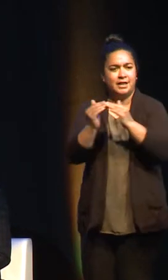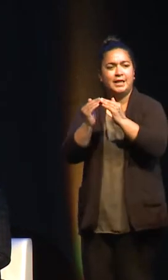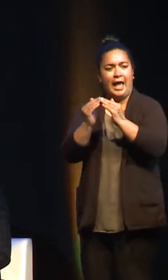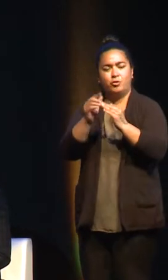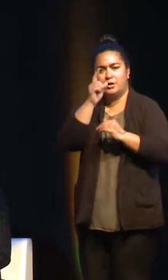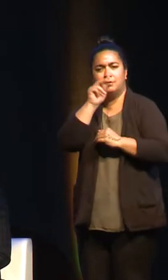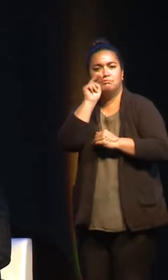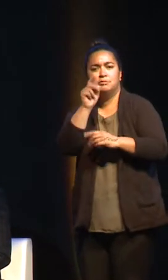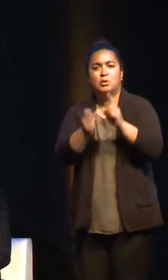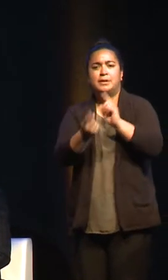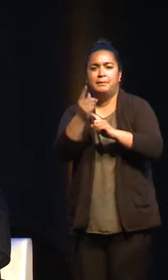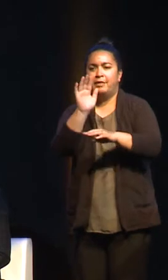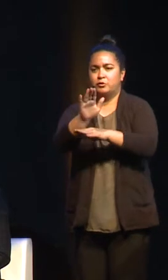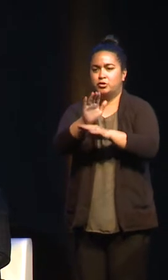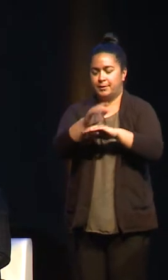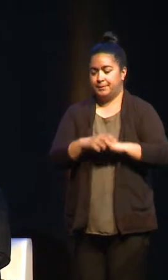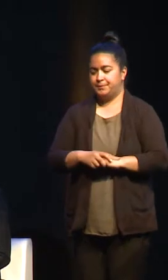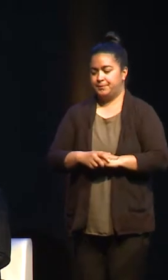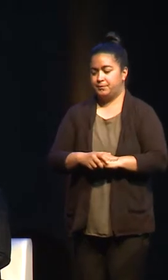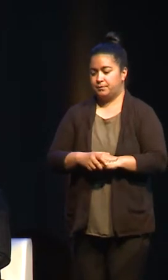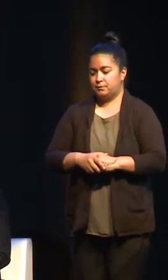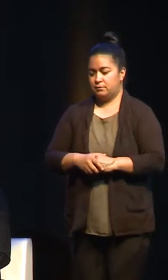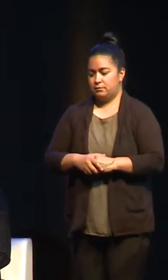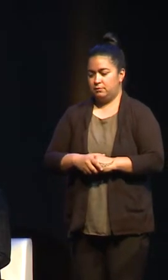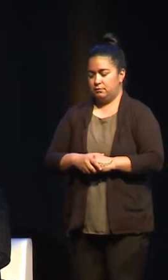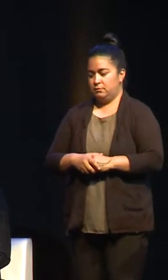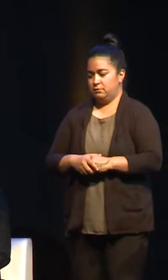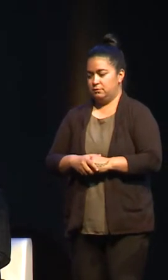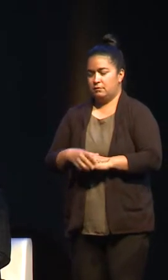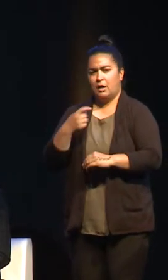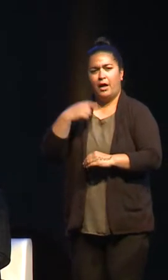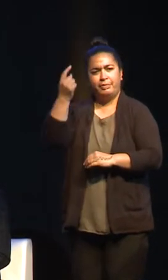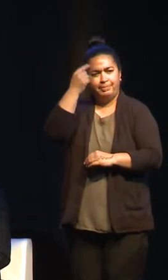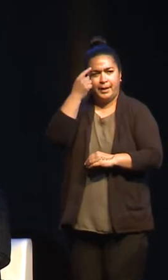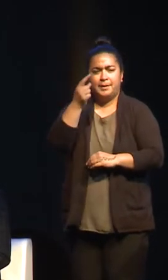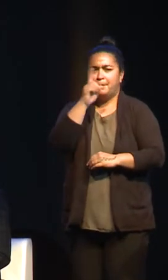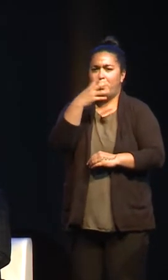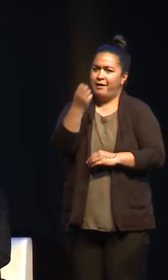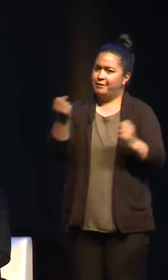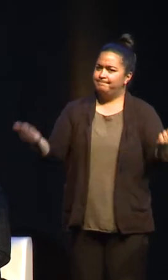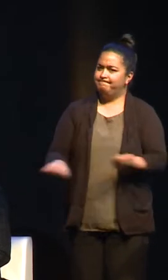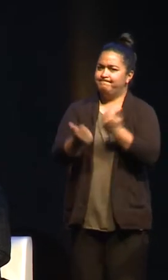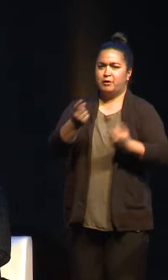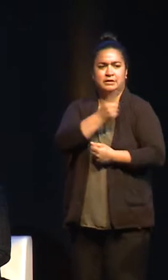the coming decades. I think that there's clearly a lot of anxiety in some sectors, and I completely